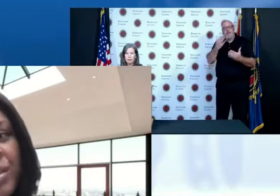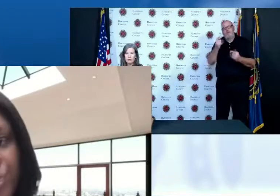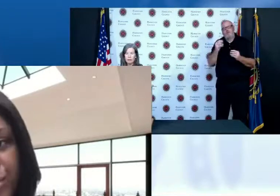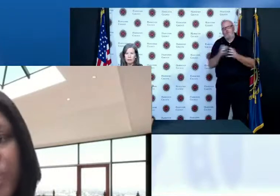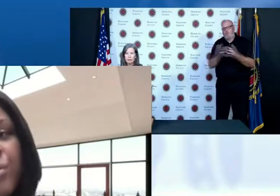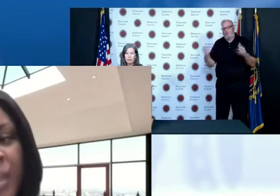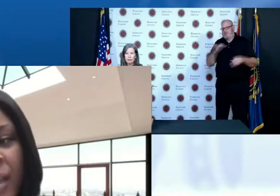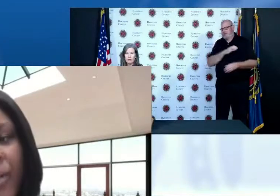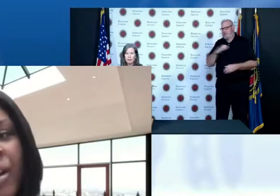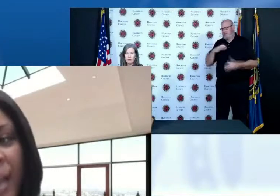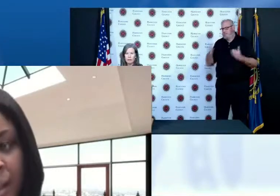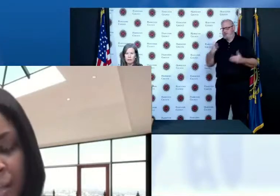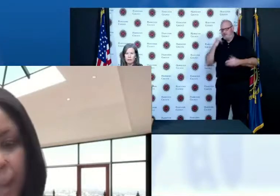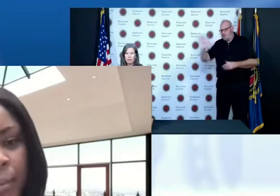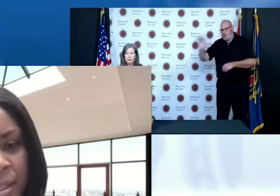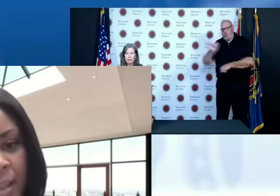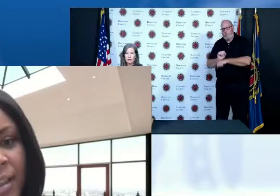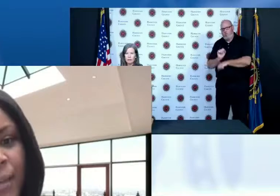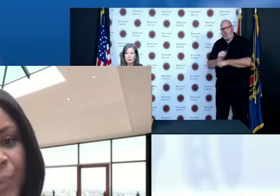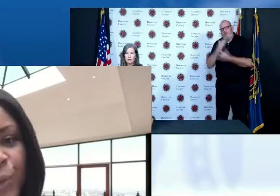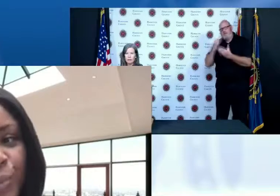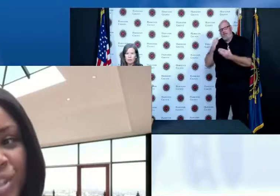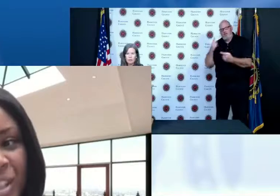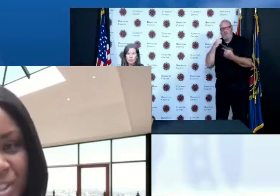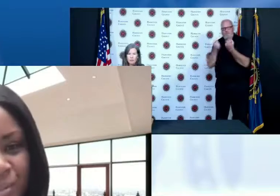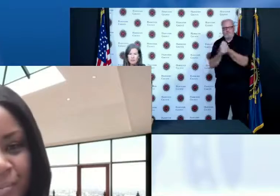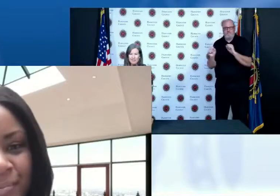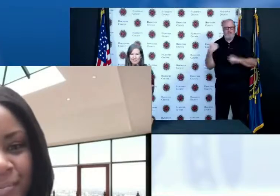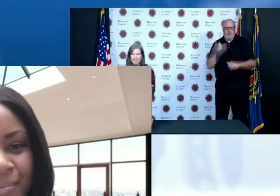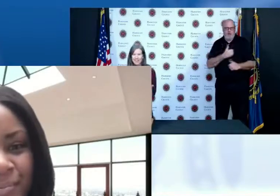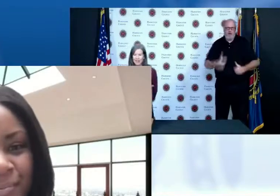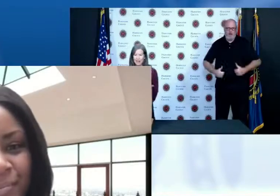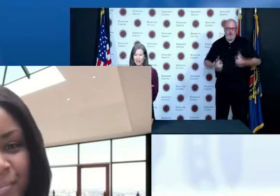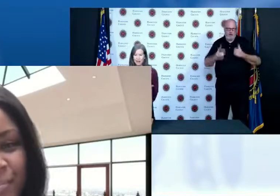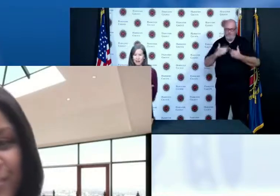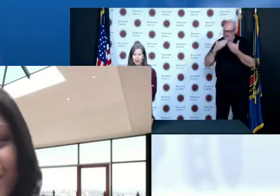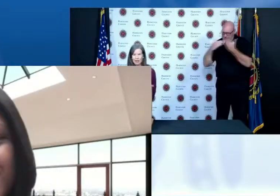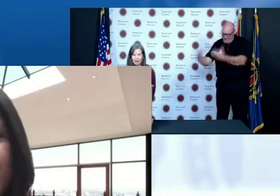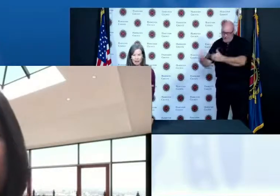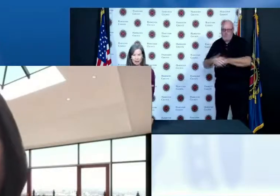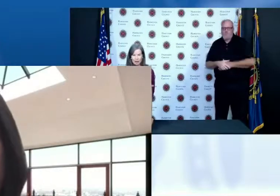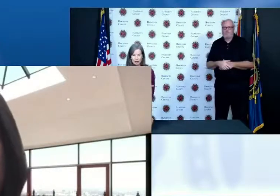are doing to save our lives and keep us healthy we appreciate you yeah thank you it's a as you